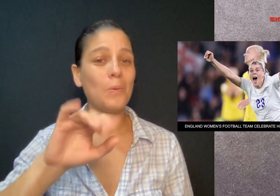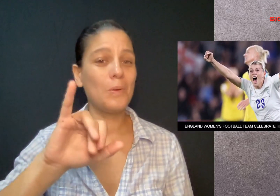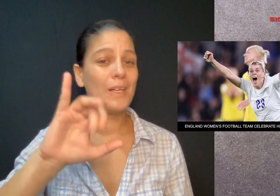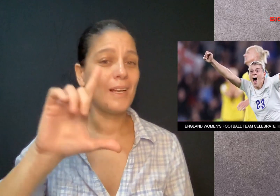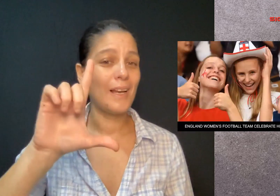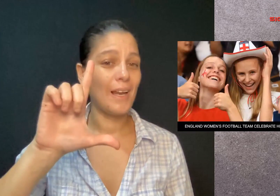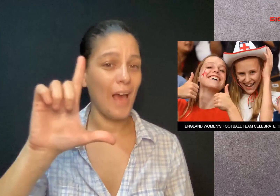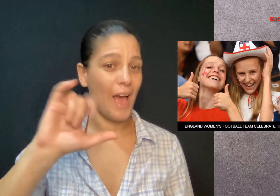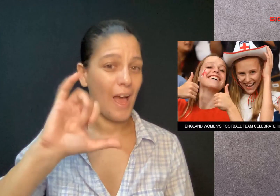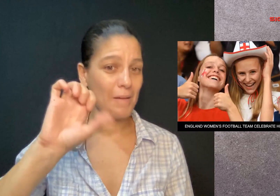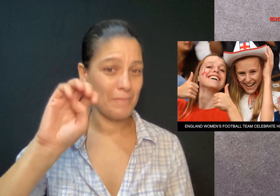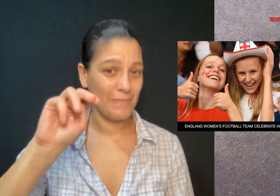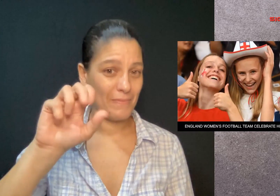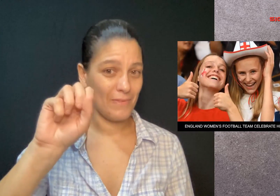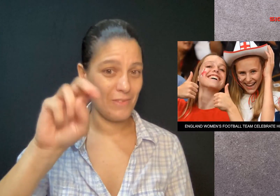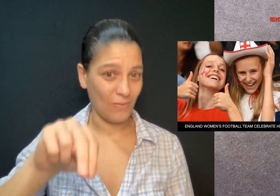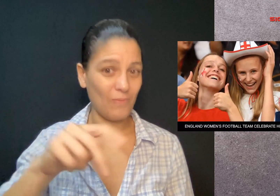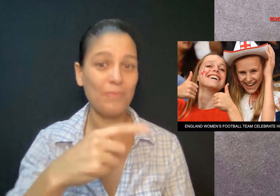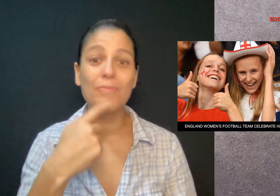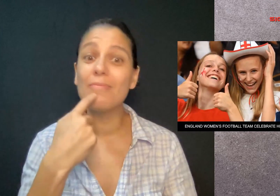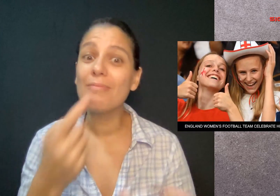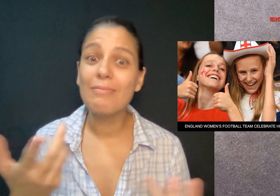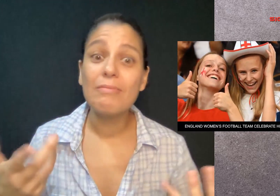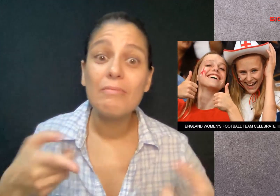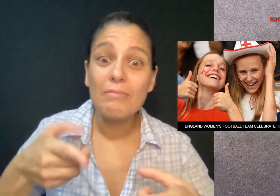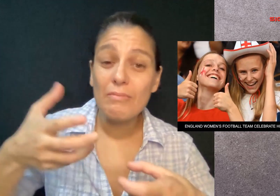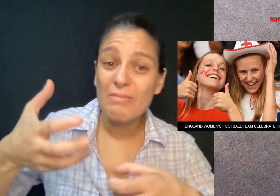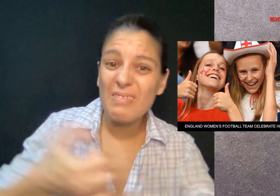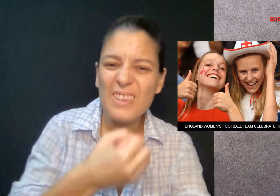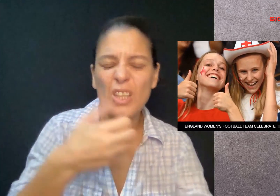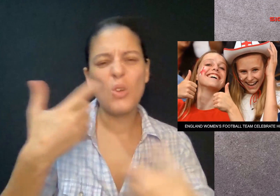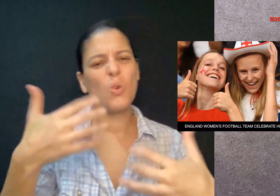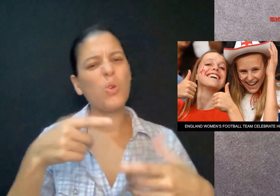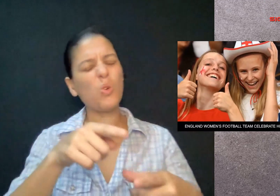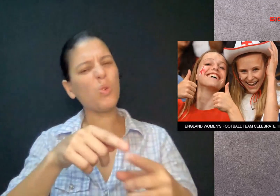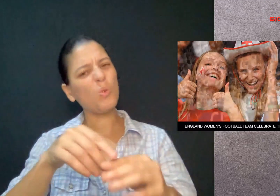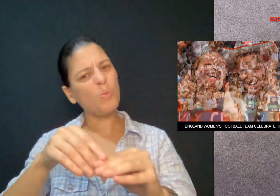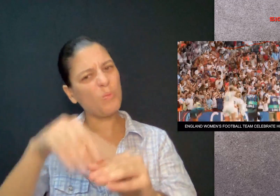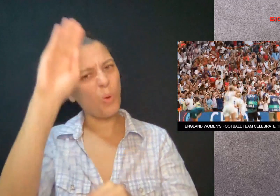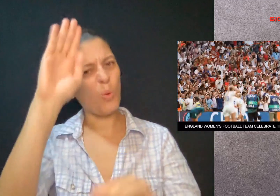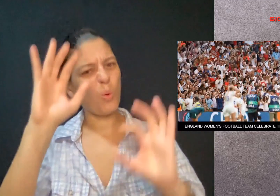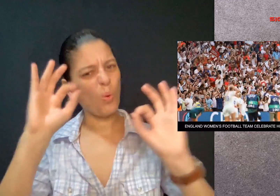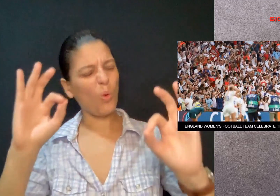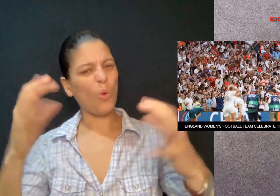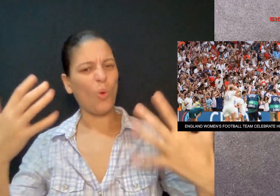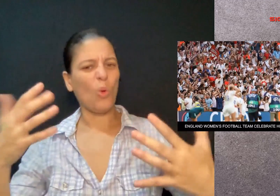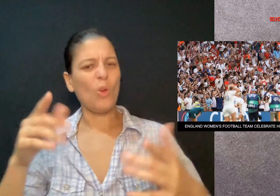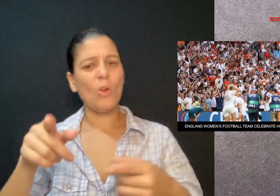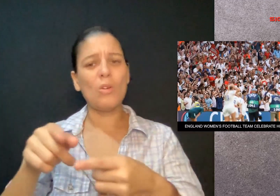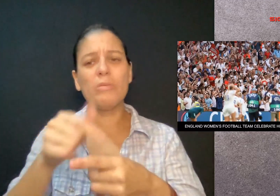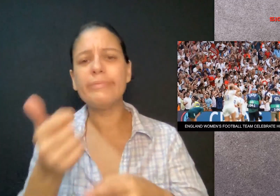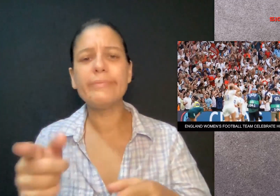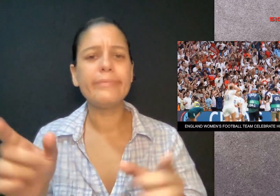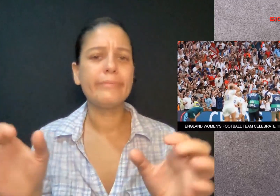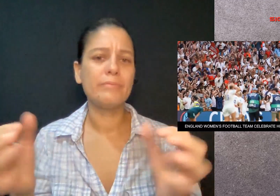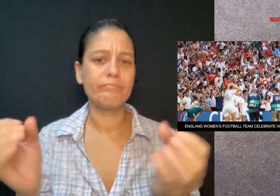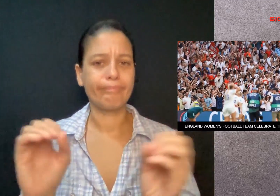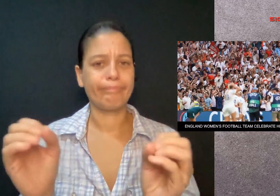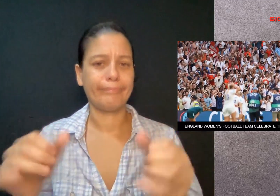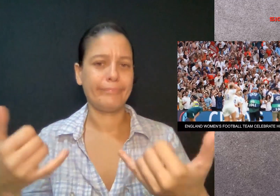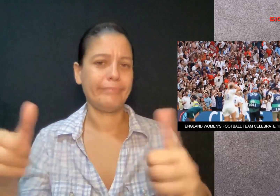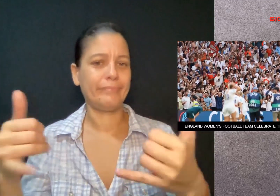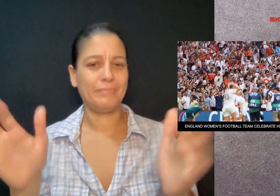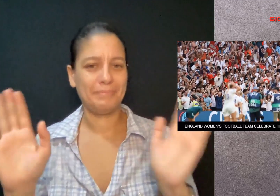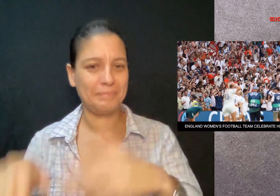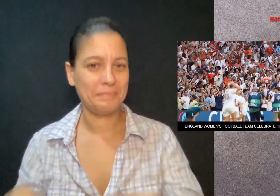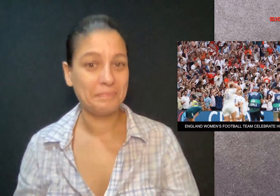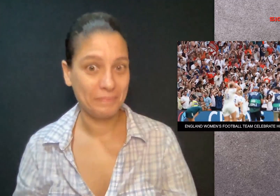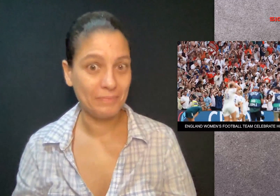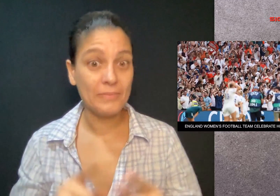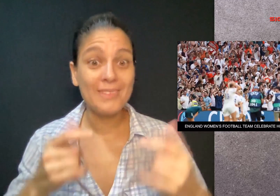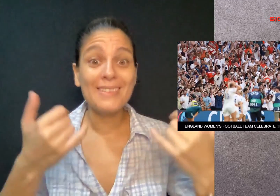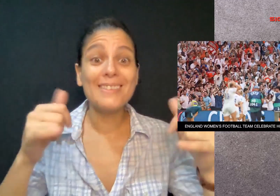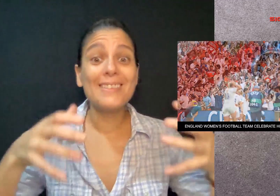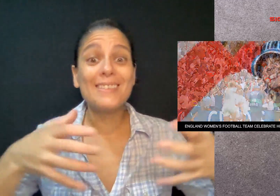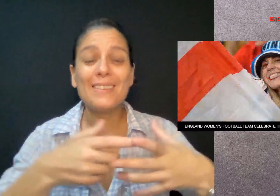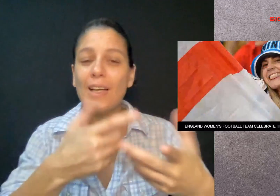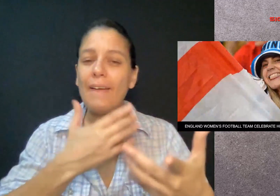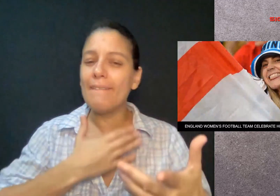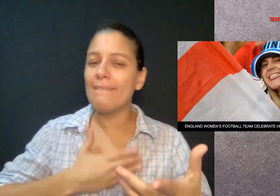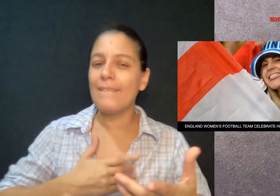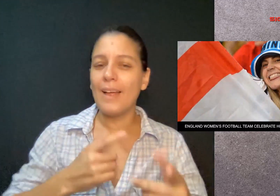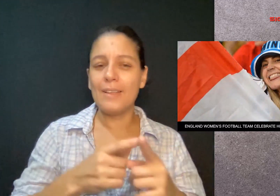Leah Williamson said the win is more than just a game